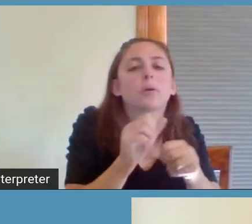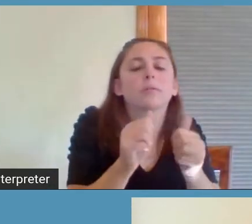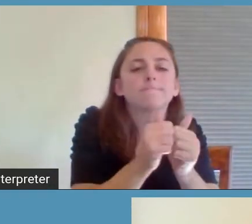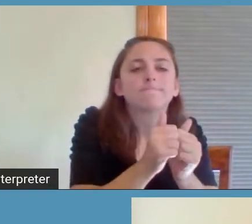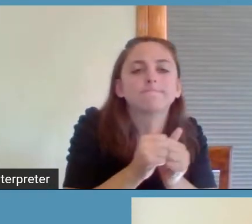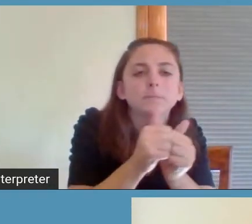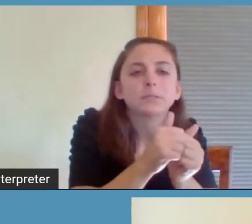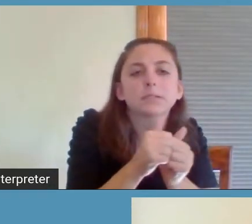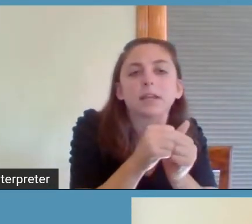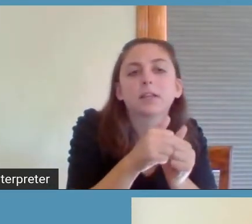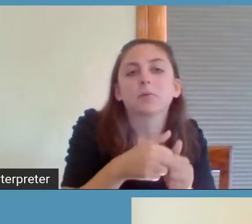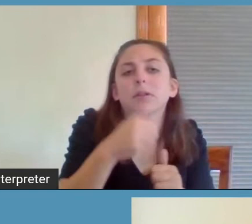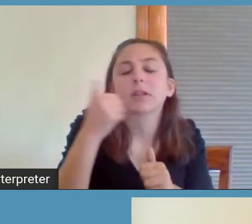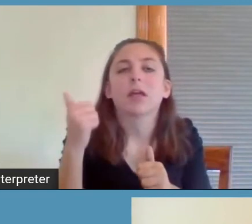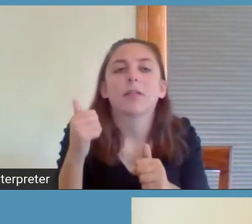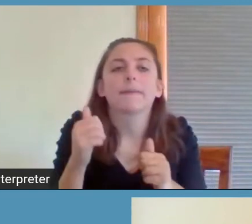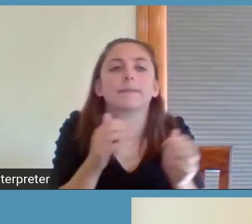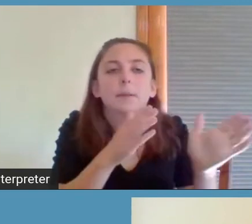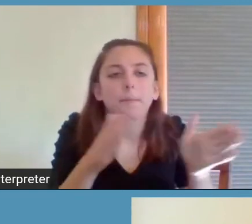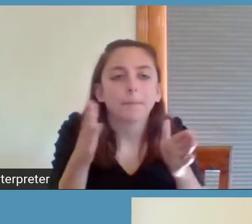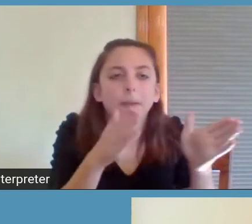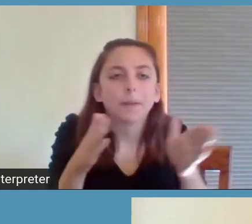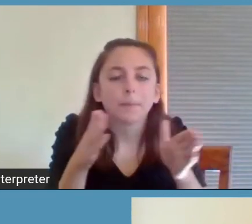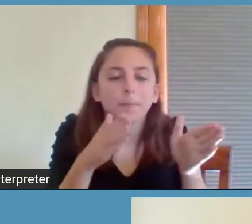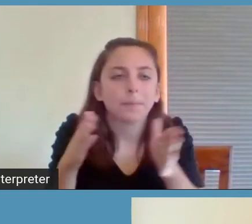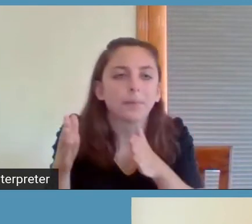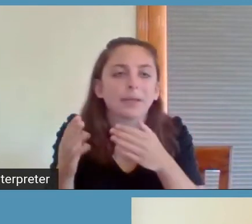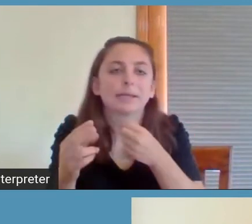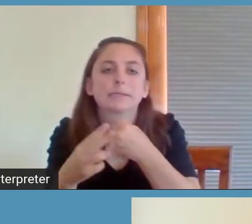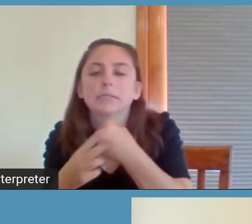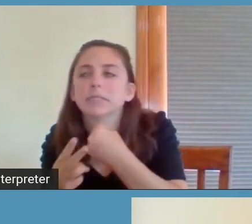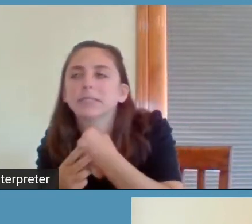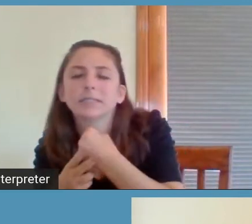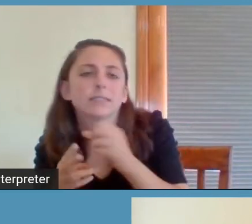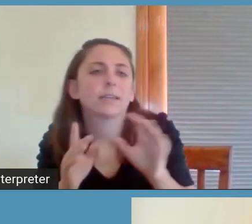so here's the guide for all the ways you would save your files this is you know all the different